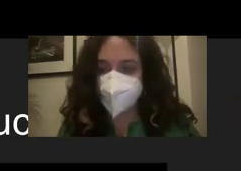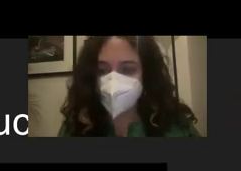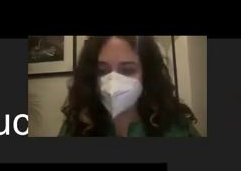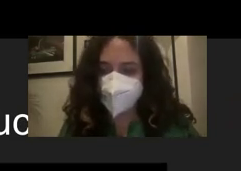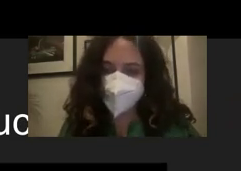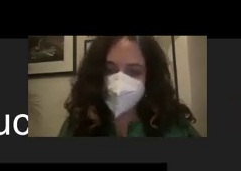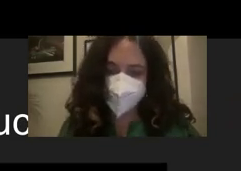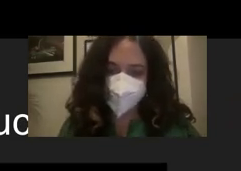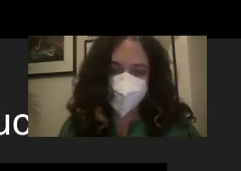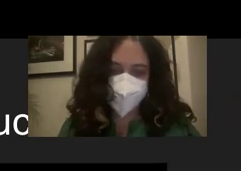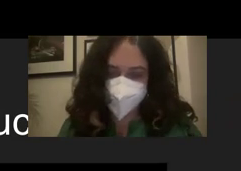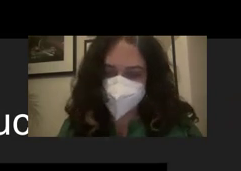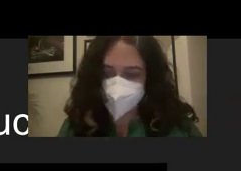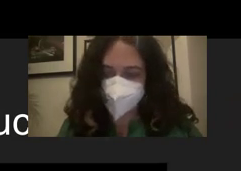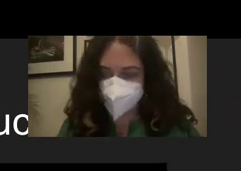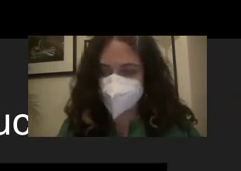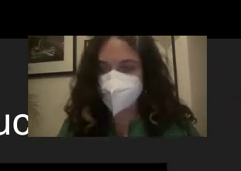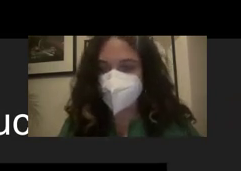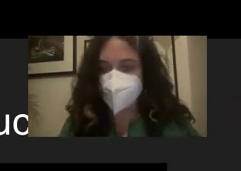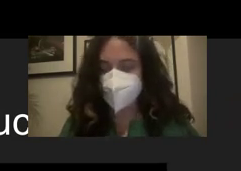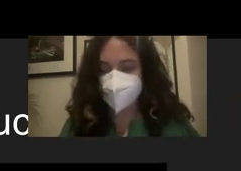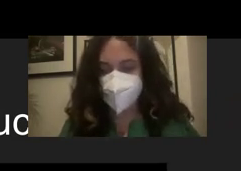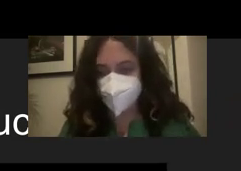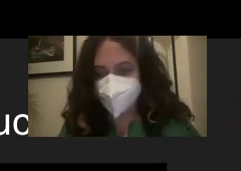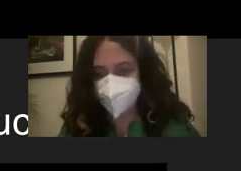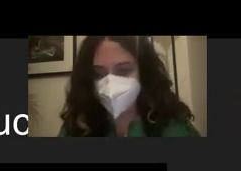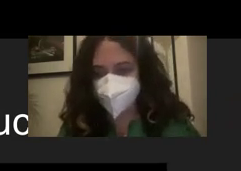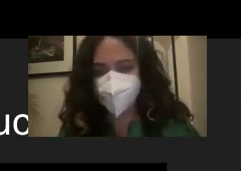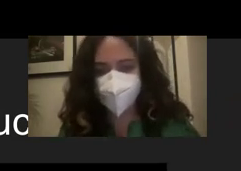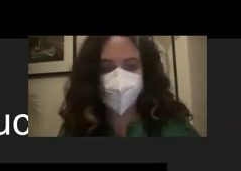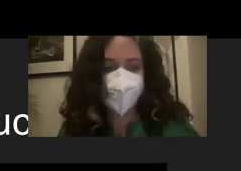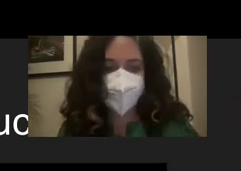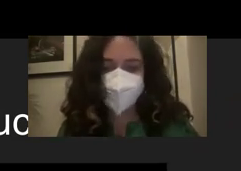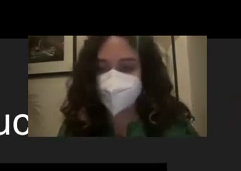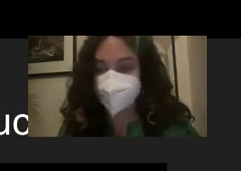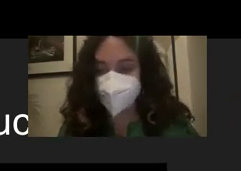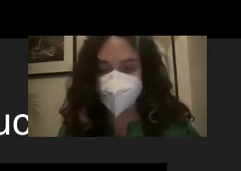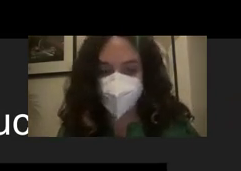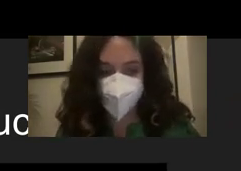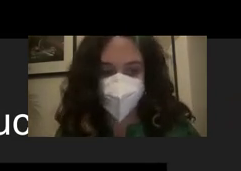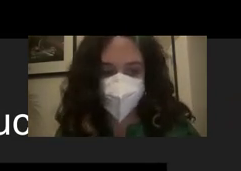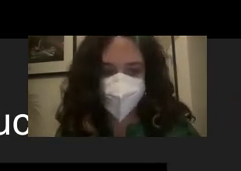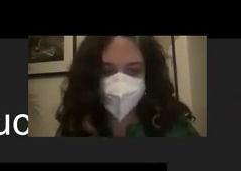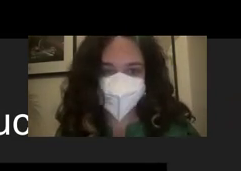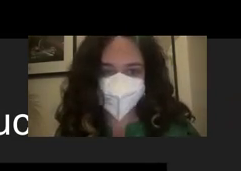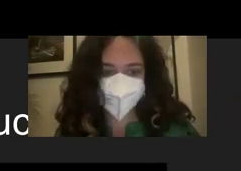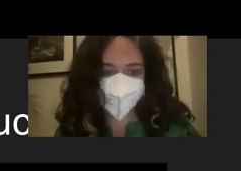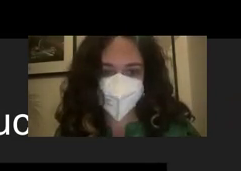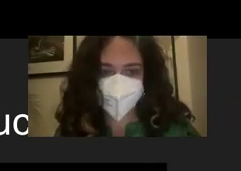dying because overall we're getting stronger and those weak people are leaving our population let's